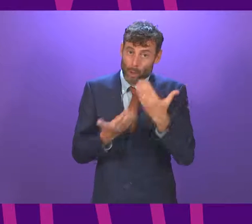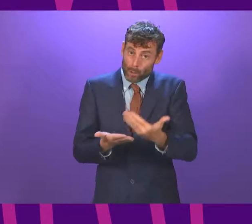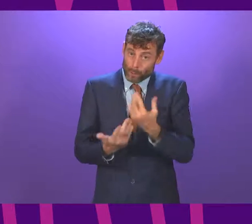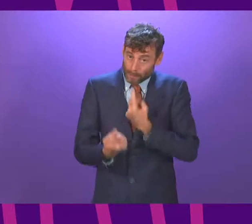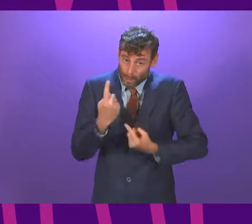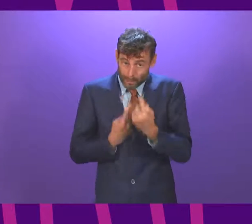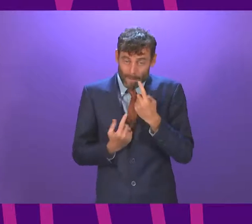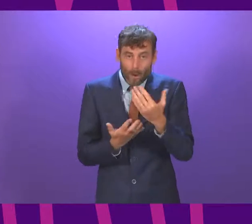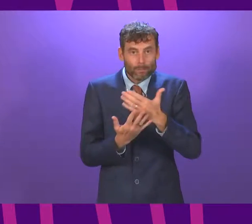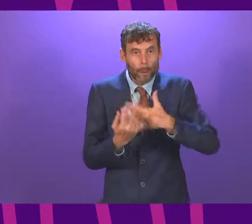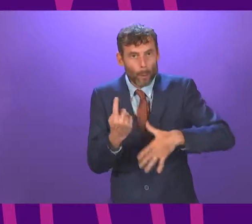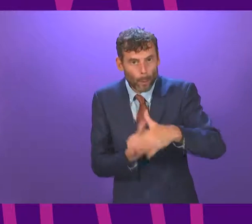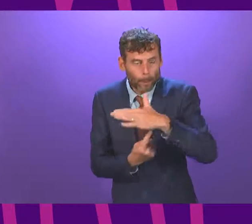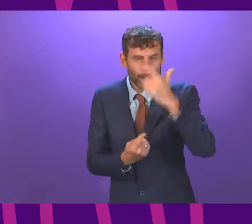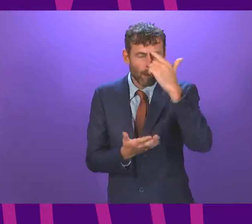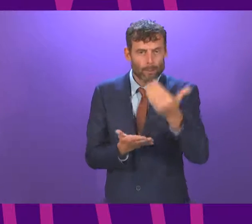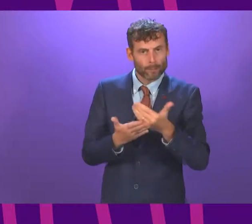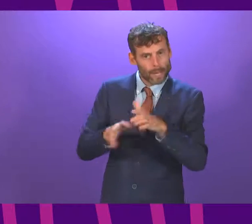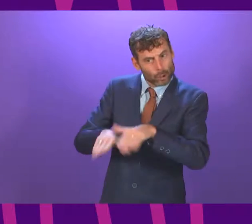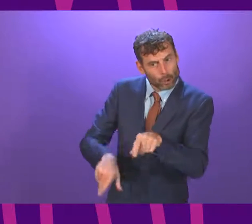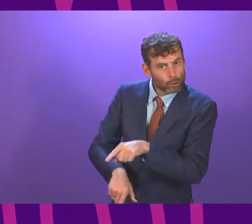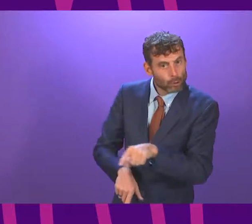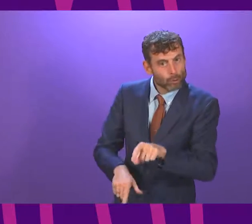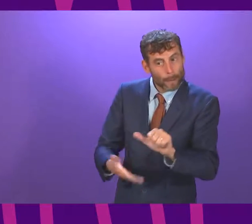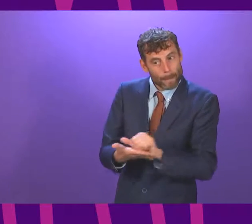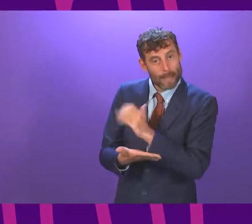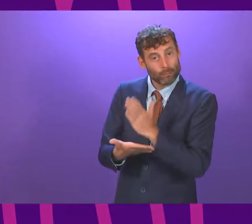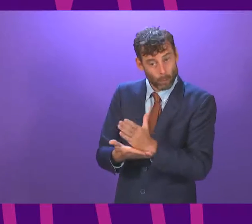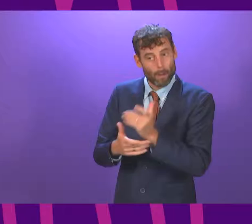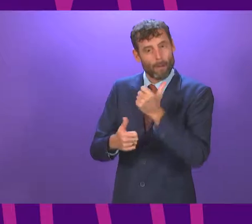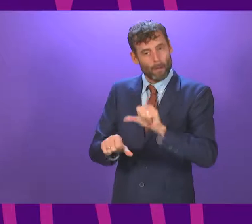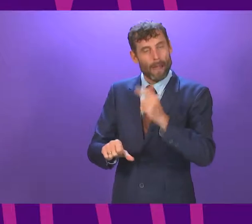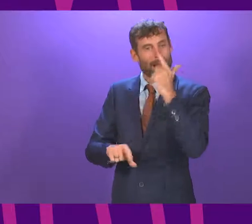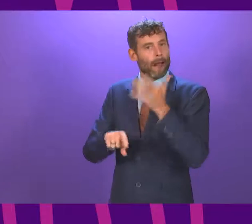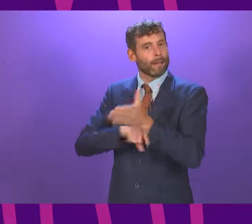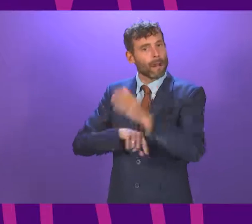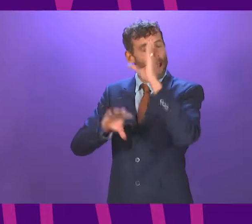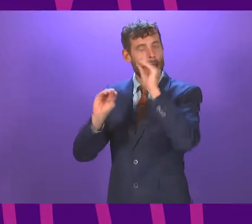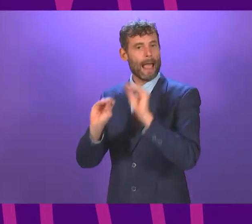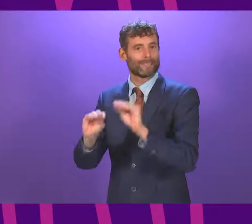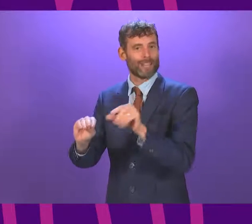children and young people to ensure that they have face-to-face education. That is why we have taken